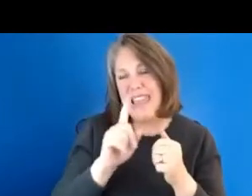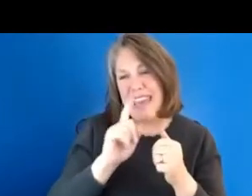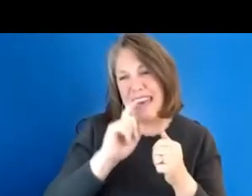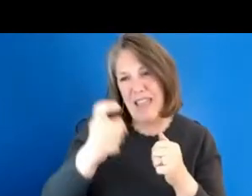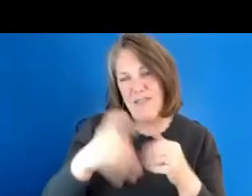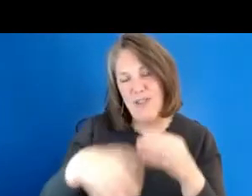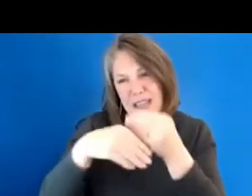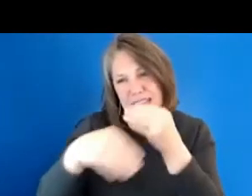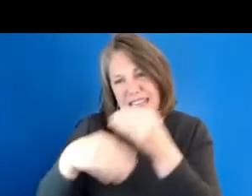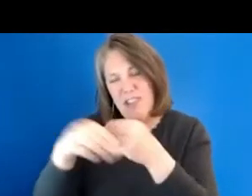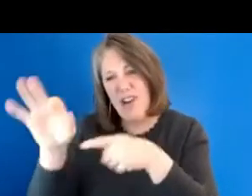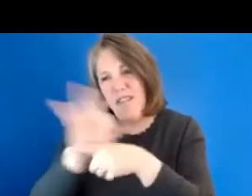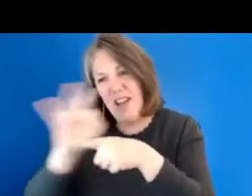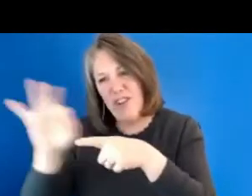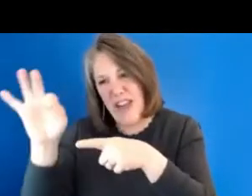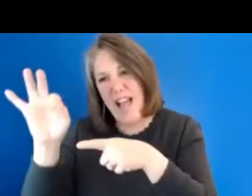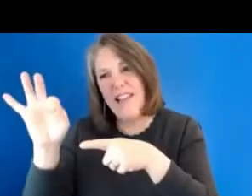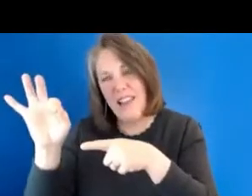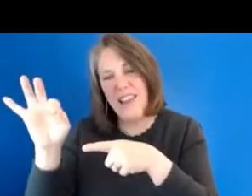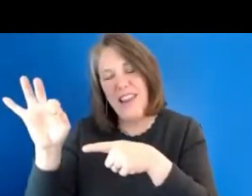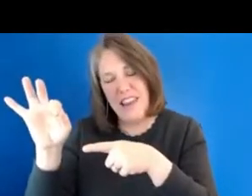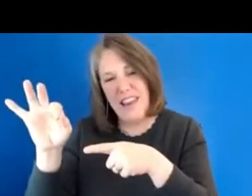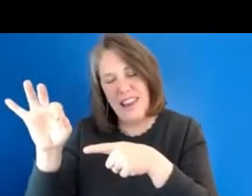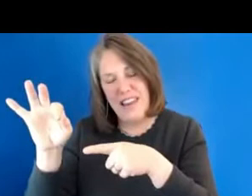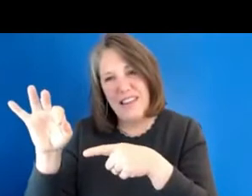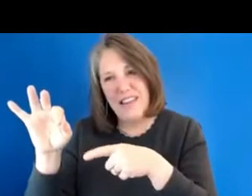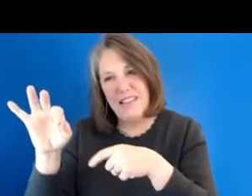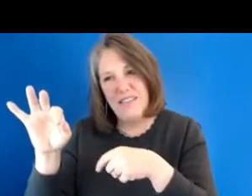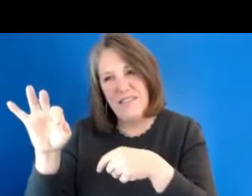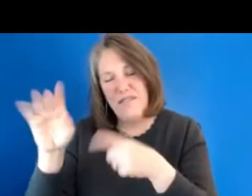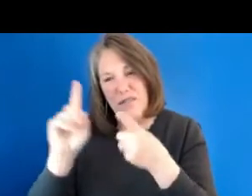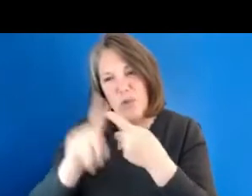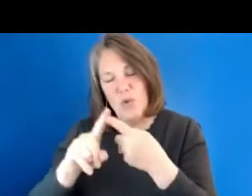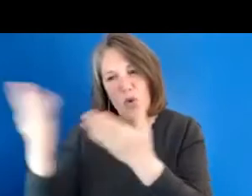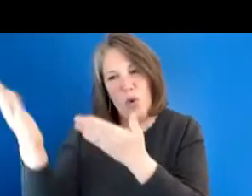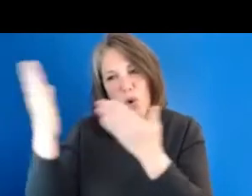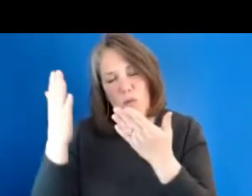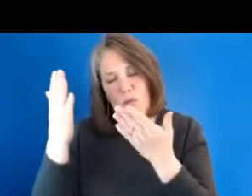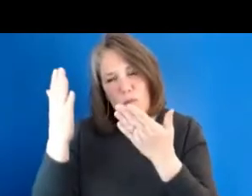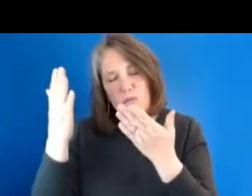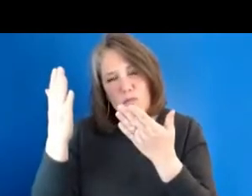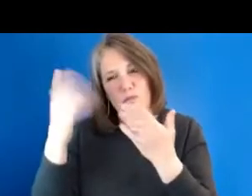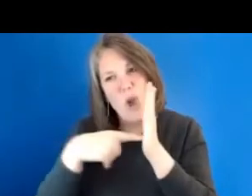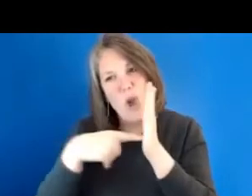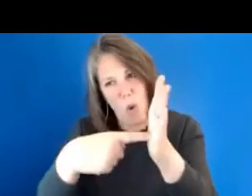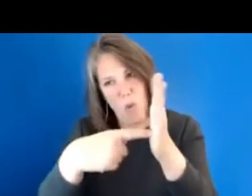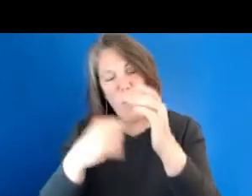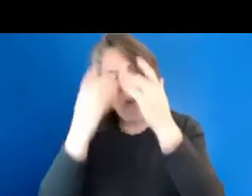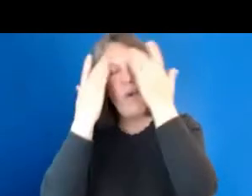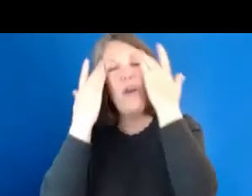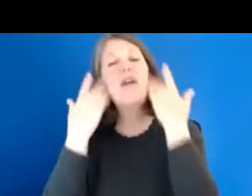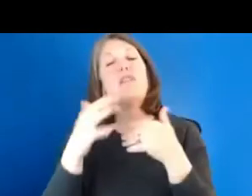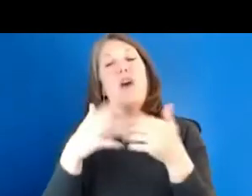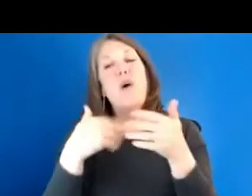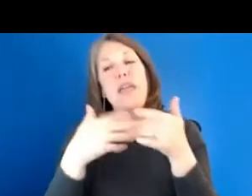functionality to bring to bear 17:02:48 , so even though, for example, I